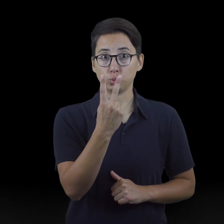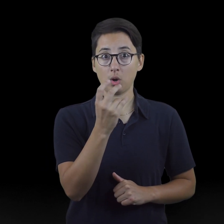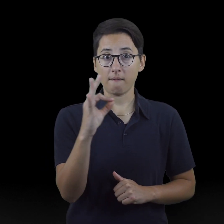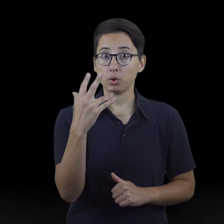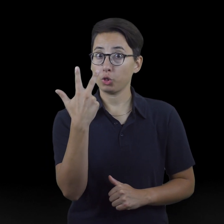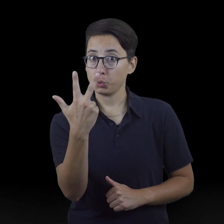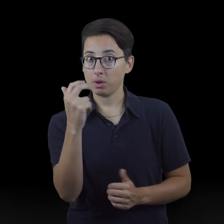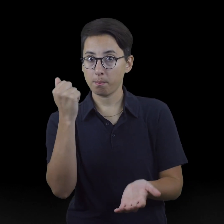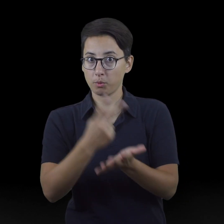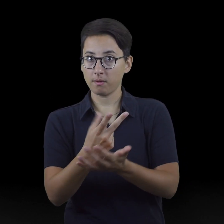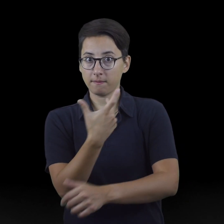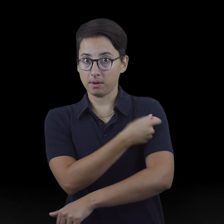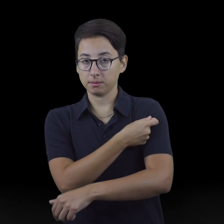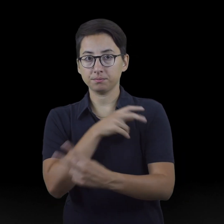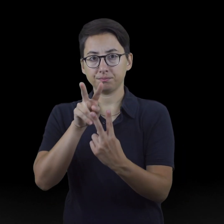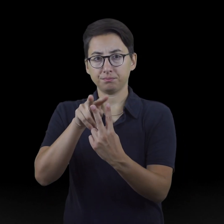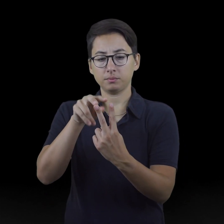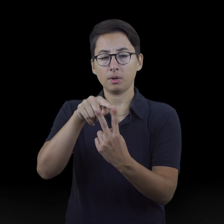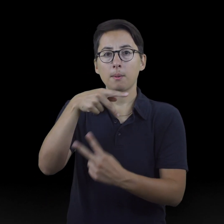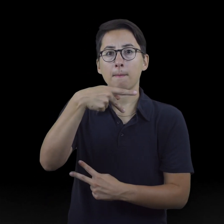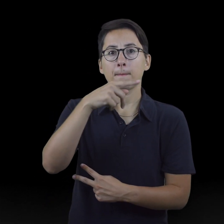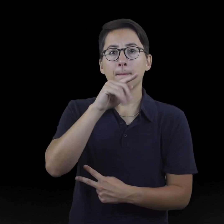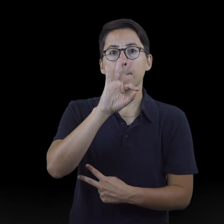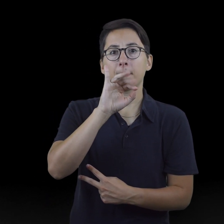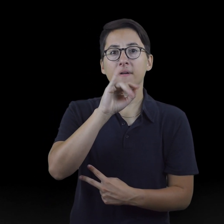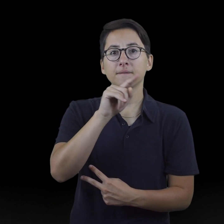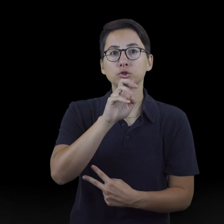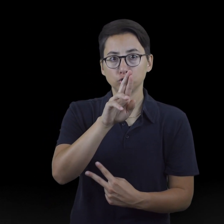Two of the three approved vaccines, Pfizer